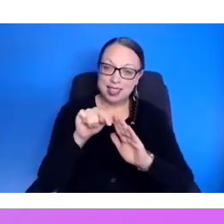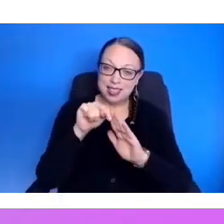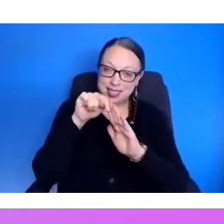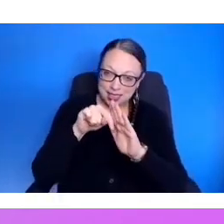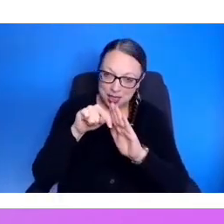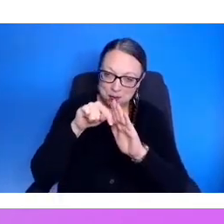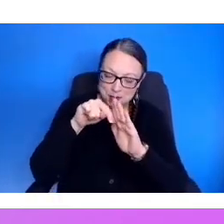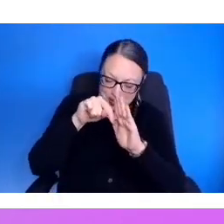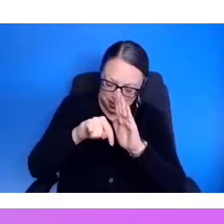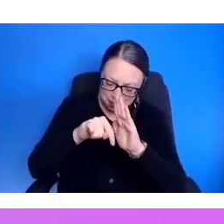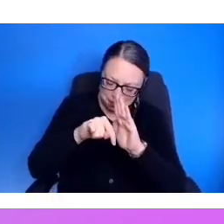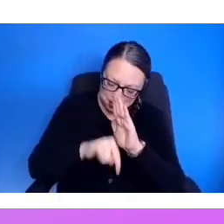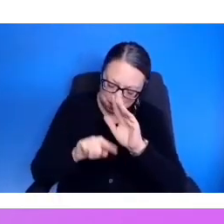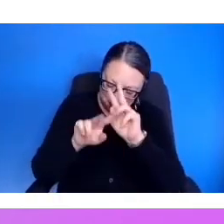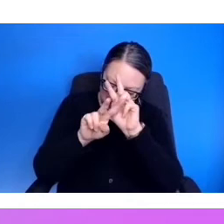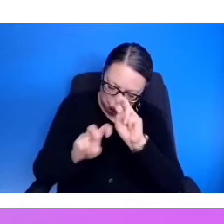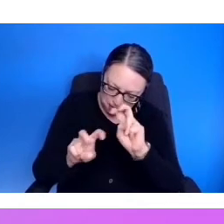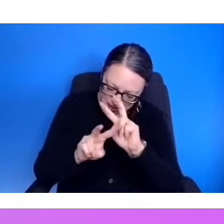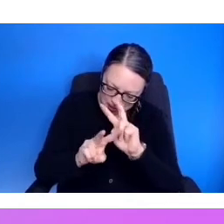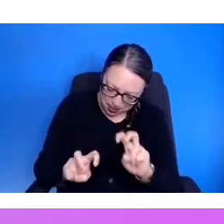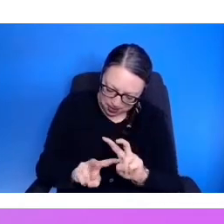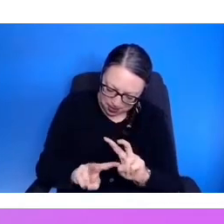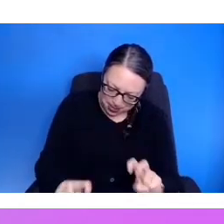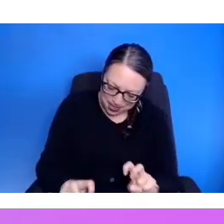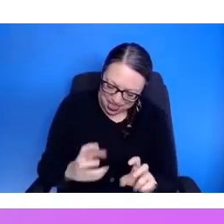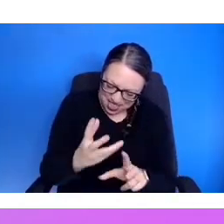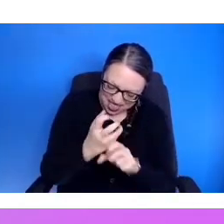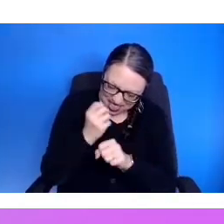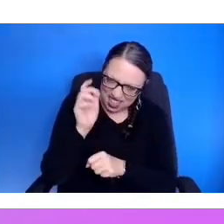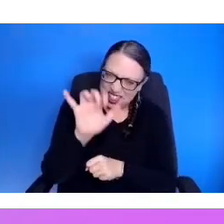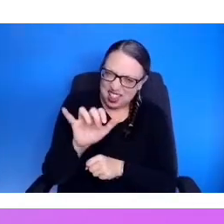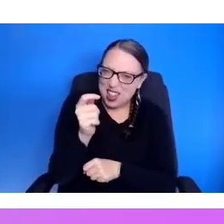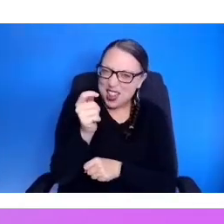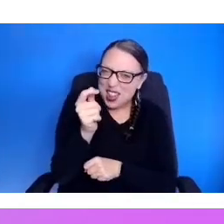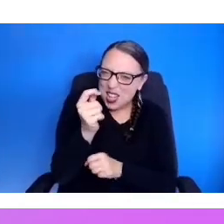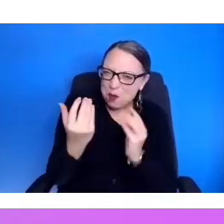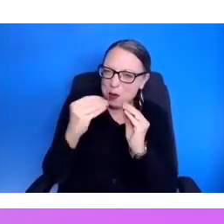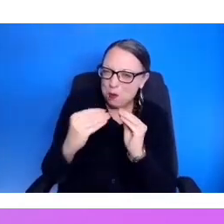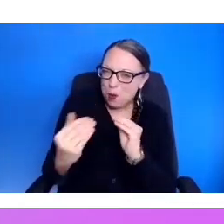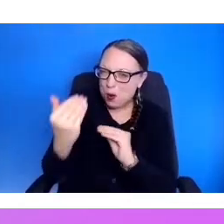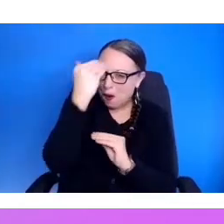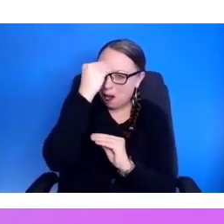and trying to get that one little bit more knowledge into the system, so we make better design decisions.